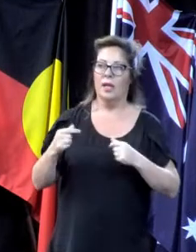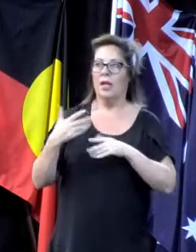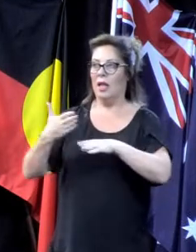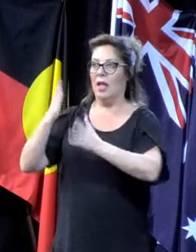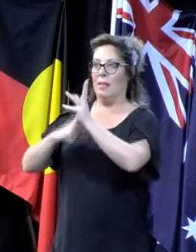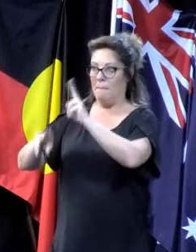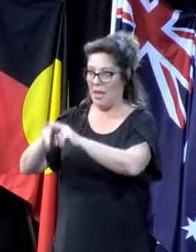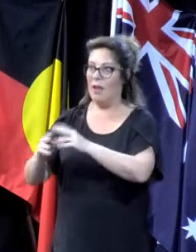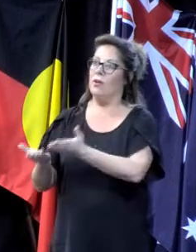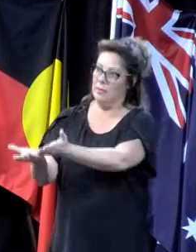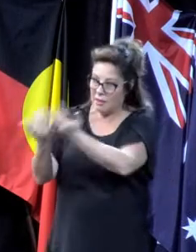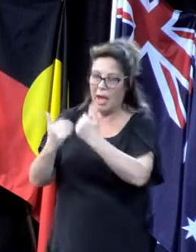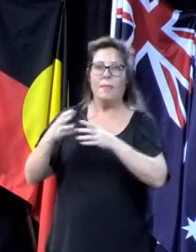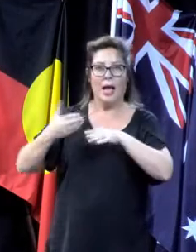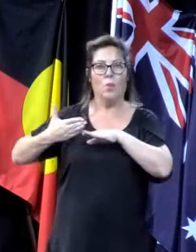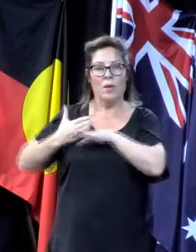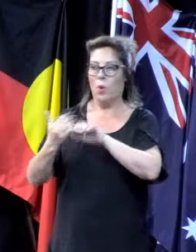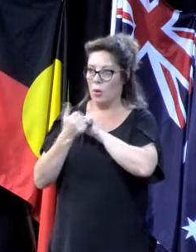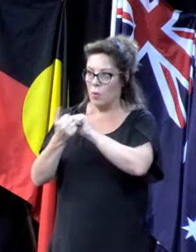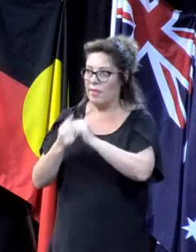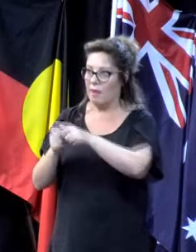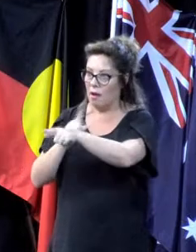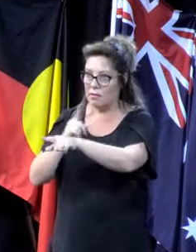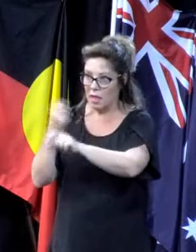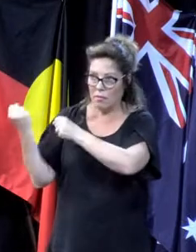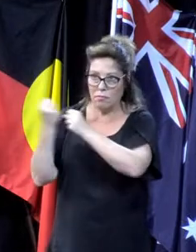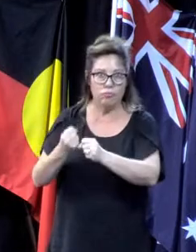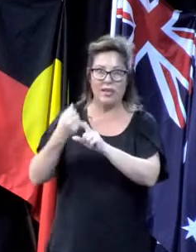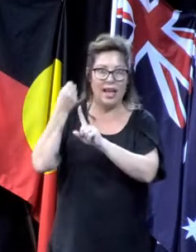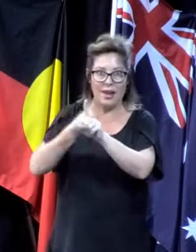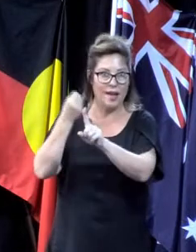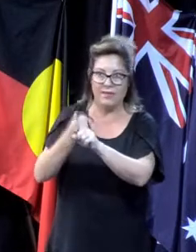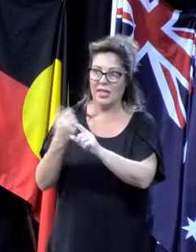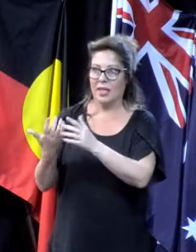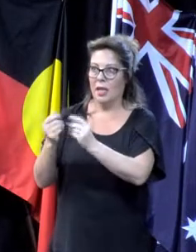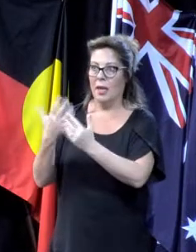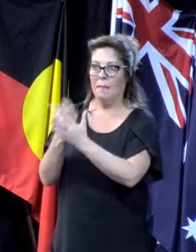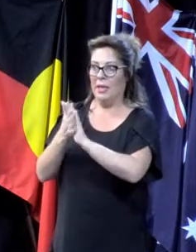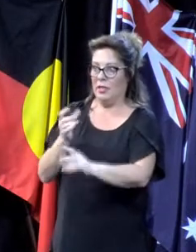And I say to them that you can bring an advocate. You don't need to just be coming by yourself.